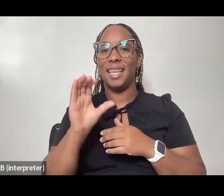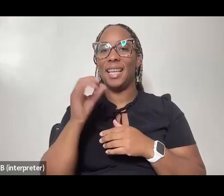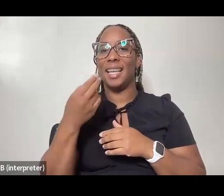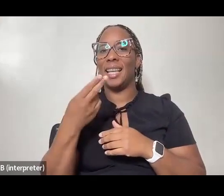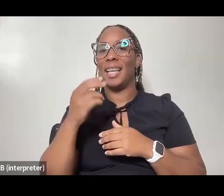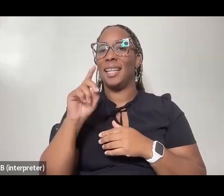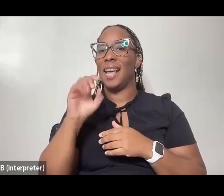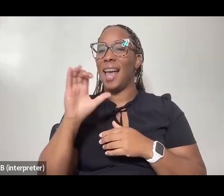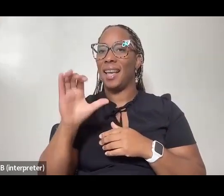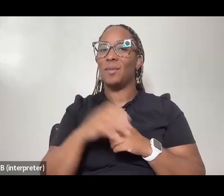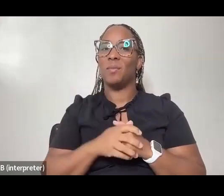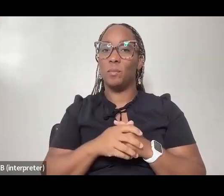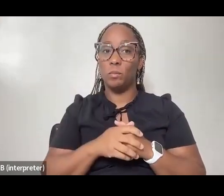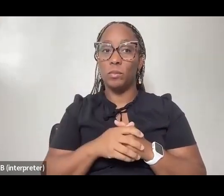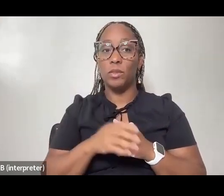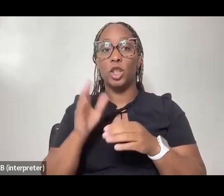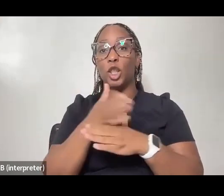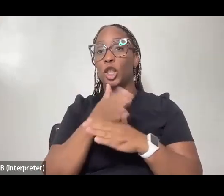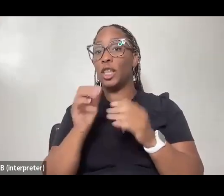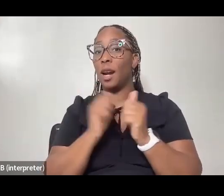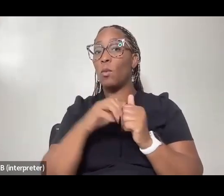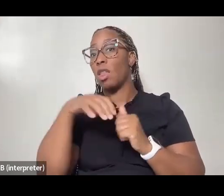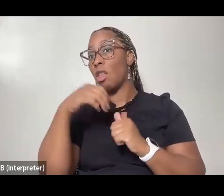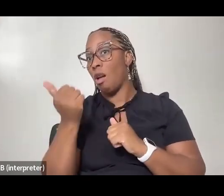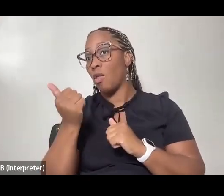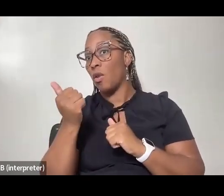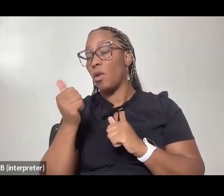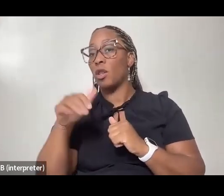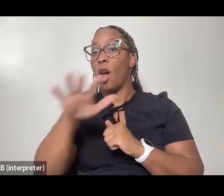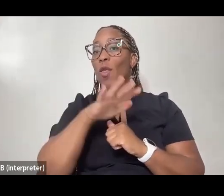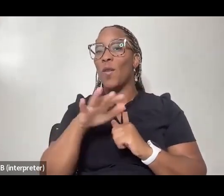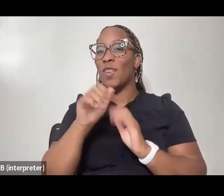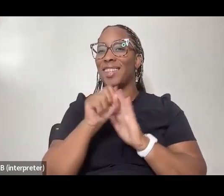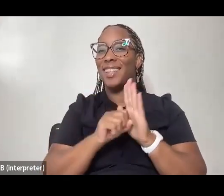And you can email. I've got pushed I will pushed